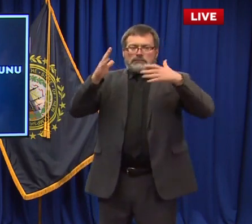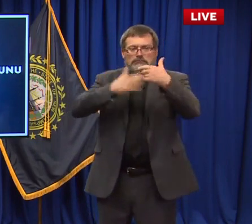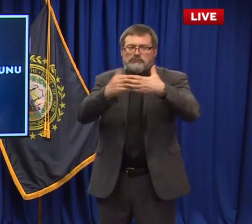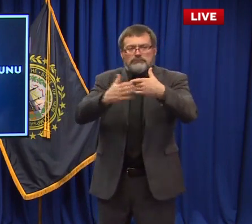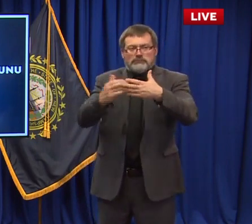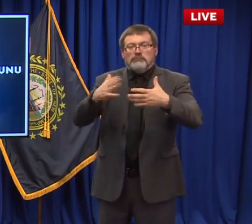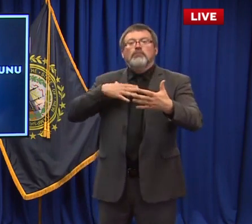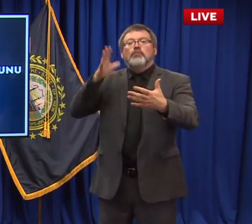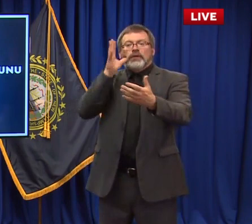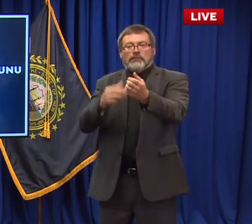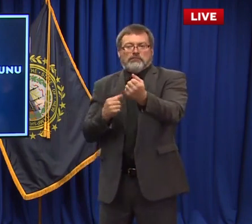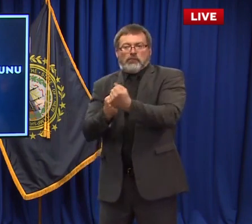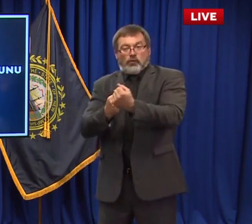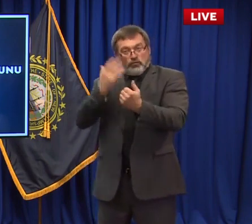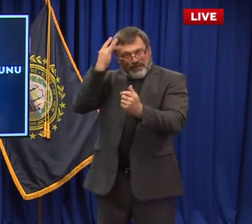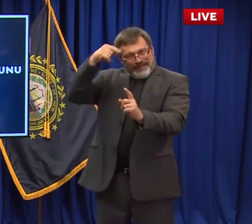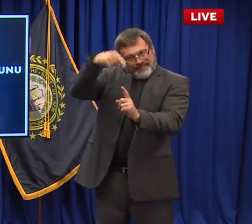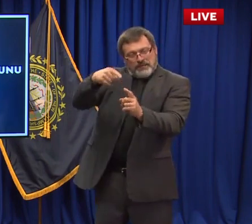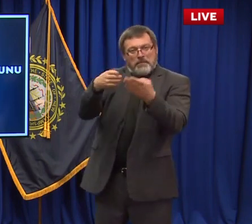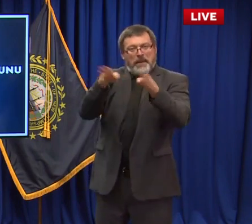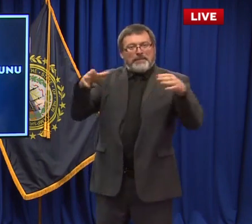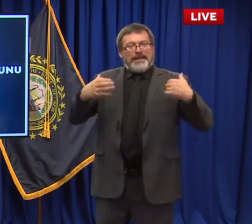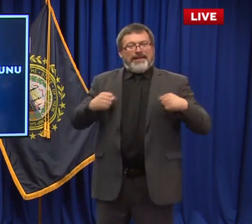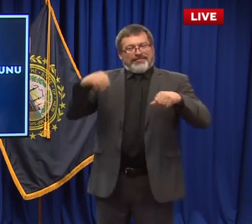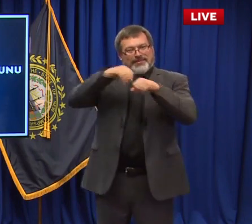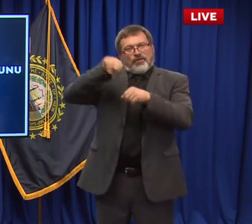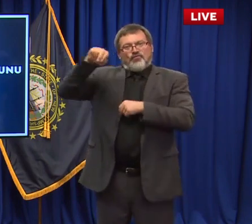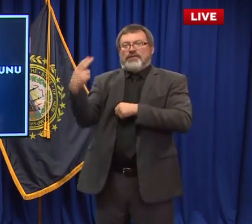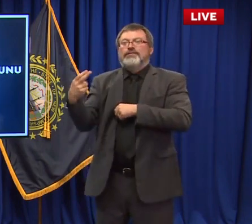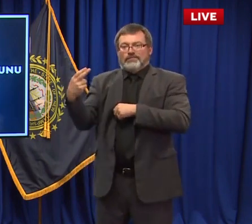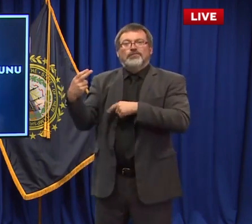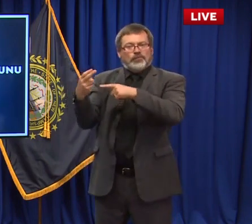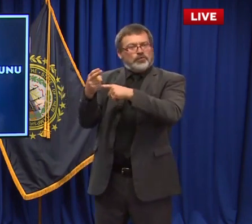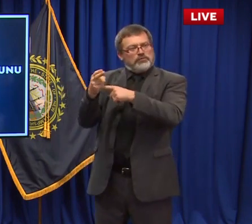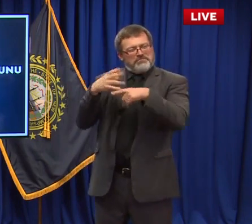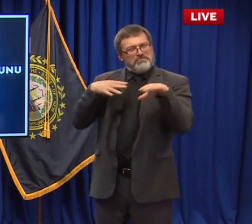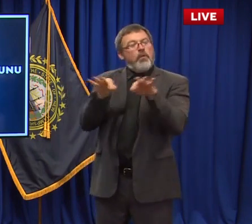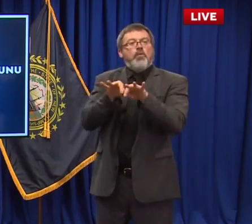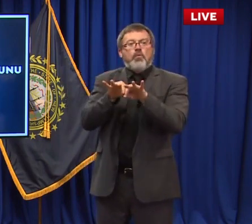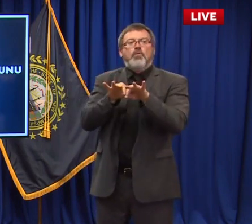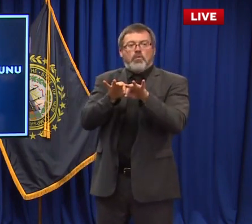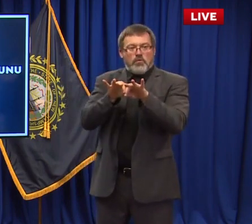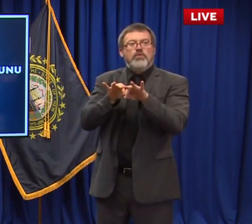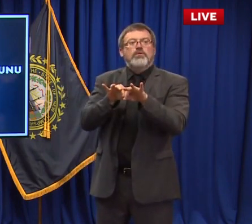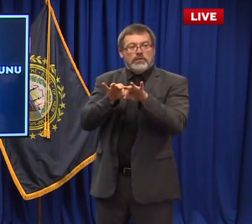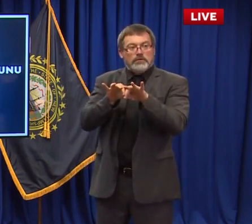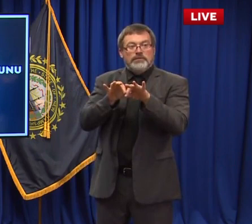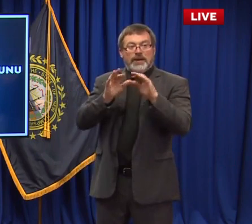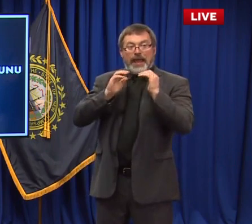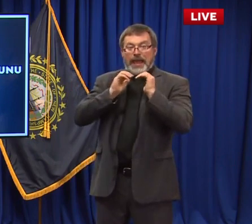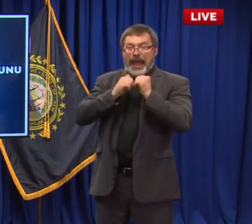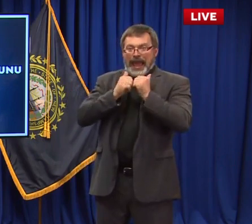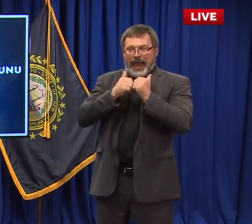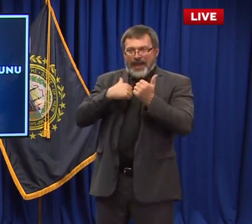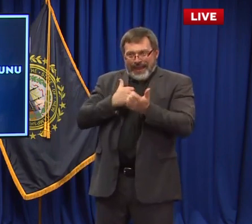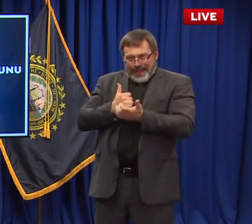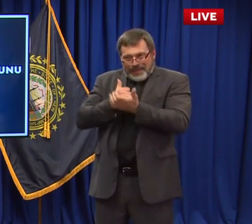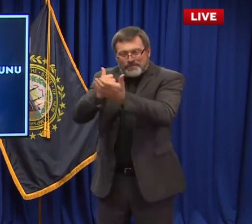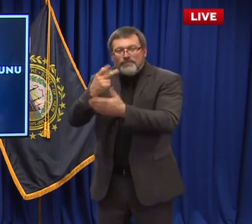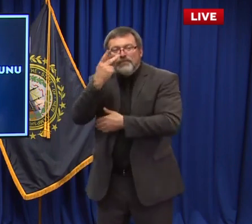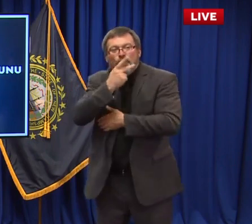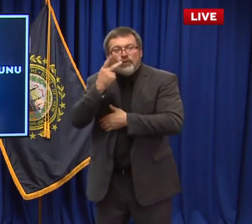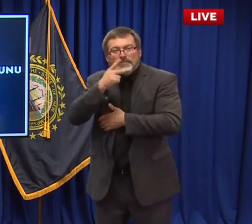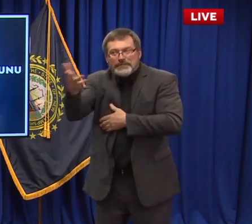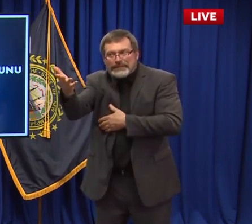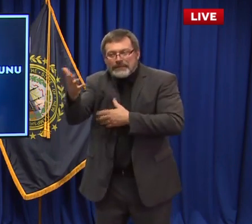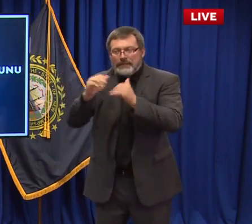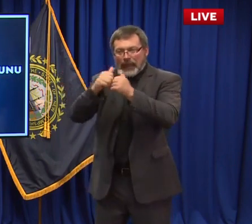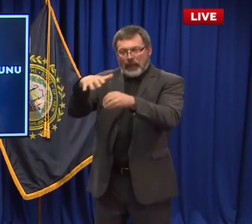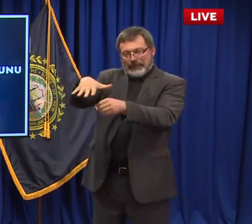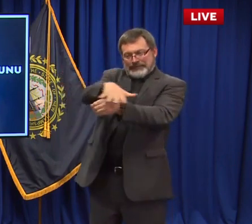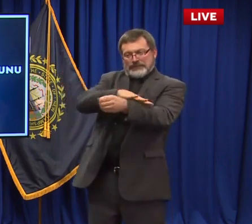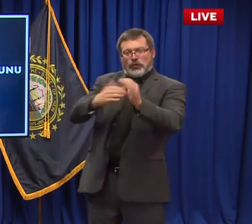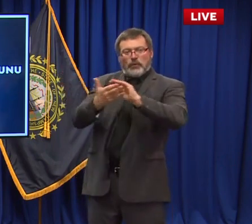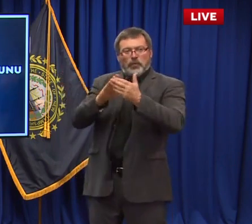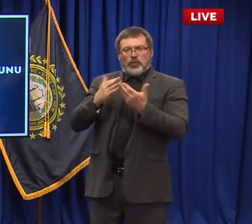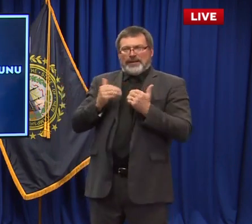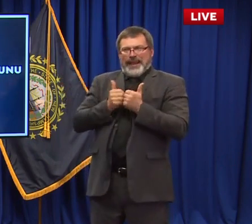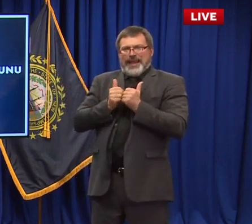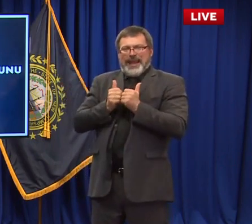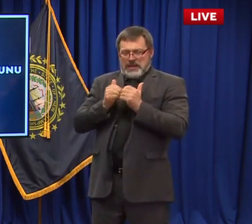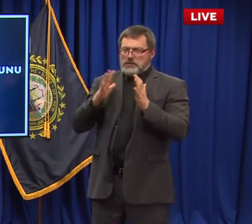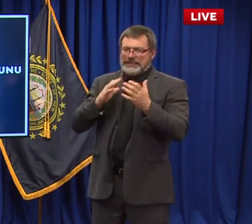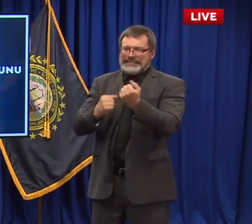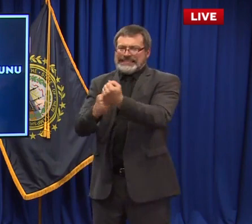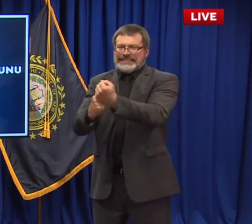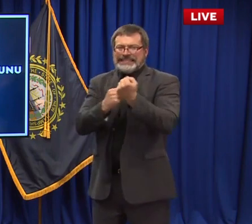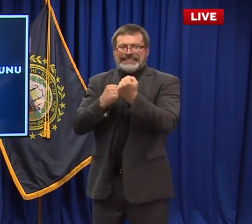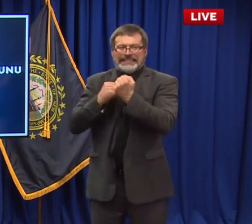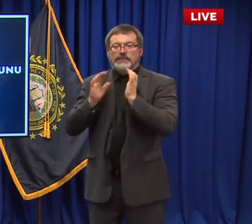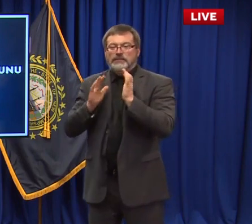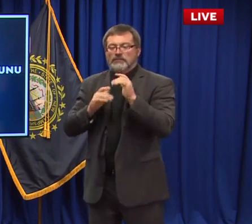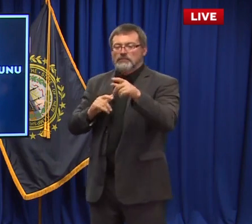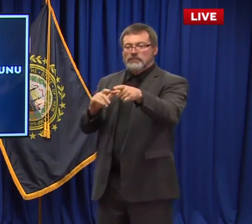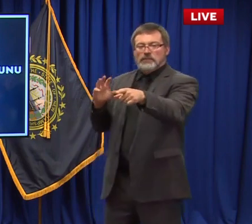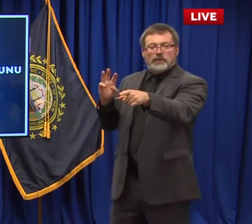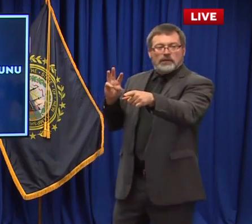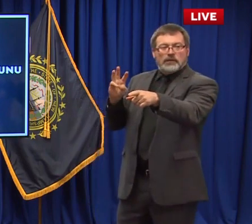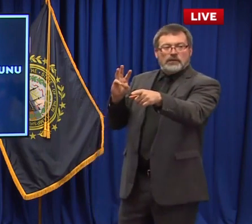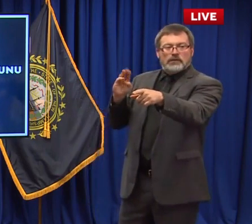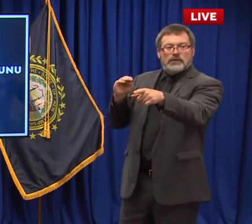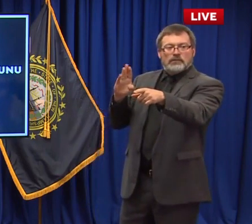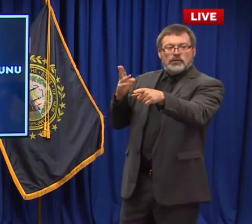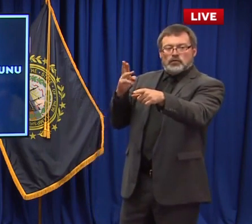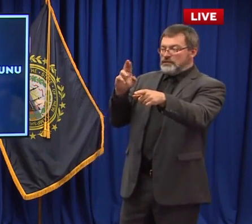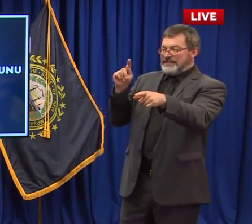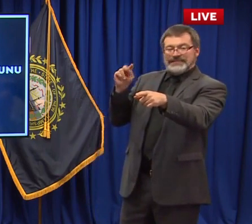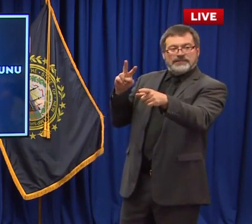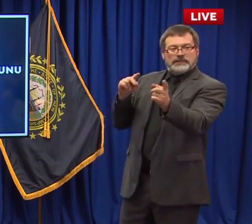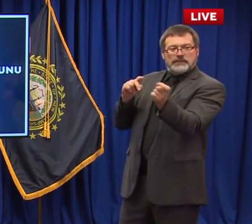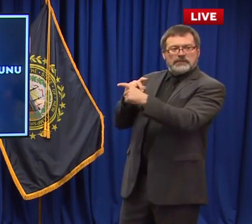BUT AS ALWAYS, WE WILL CONTINUE TO WORK WITH AND SUPPORT OUR LOCAL PUBLIC HEALTH PARTNERS TO SEE HOW WE CAN WORK WITH THE CITY AND GROUPS LOCALLY TO SUPPORT THEIR EFFORTS.